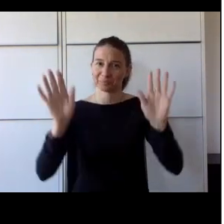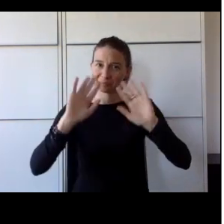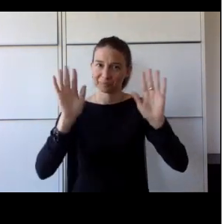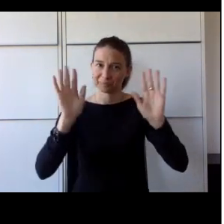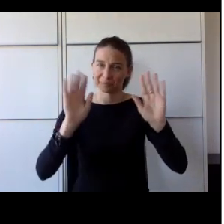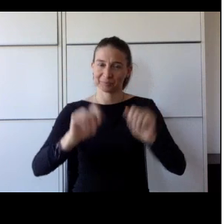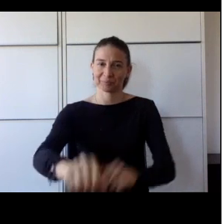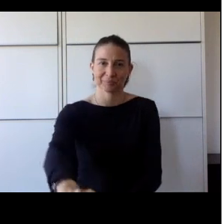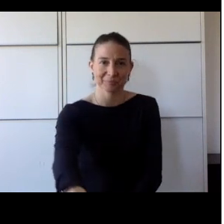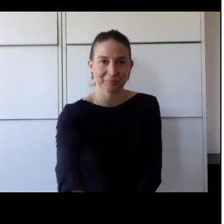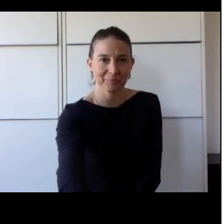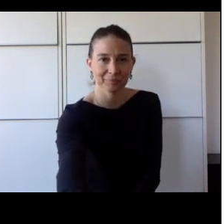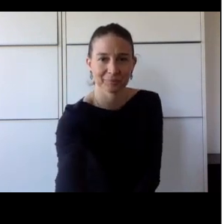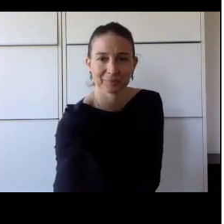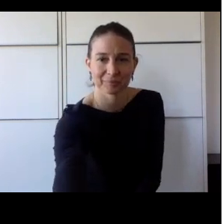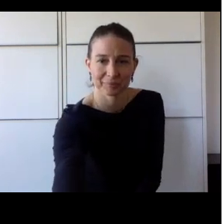Thank you. ALEJANDRO: Thank you.